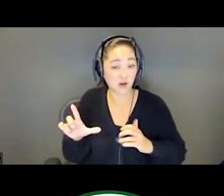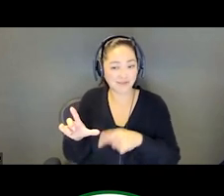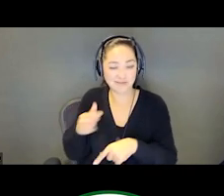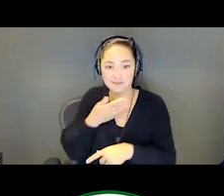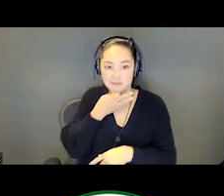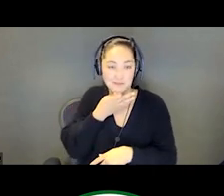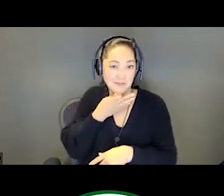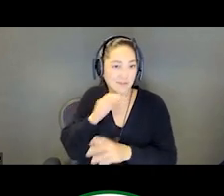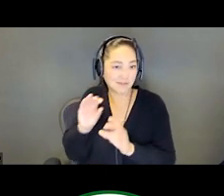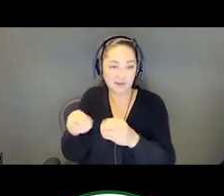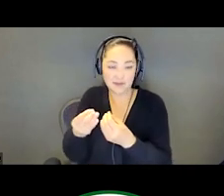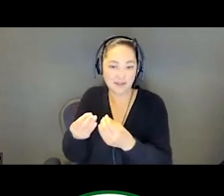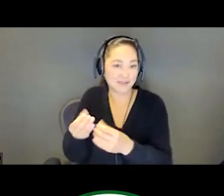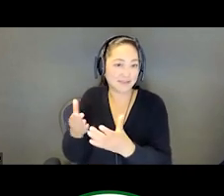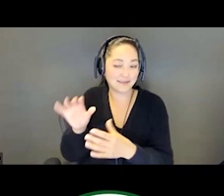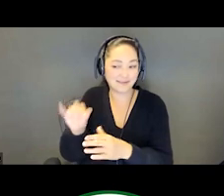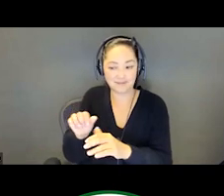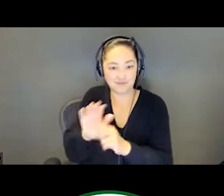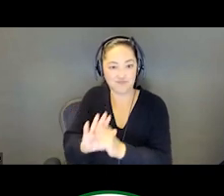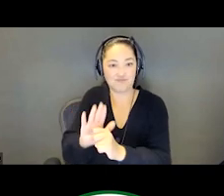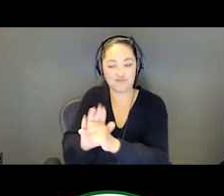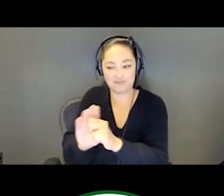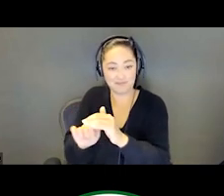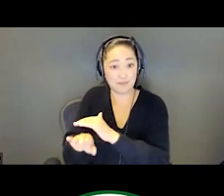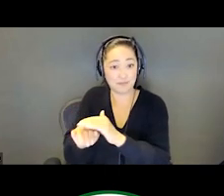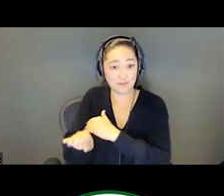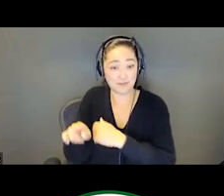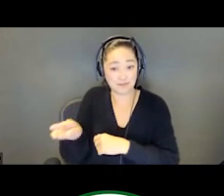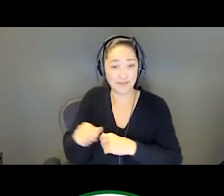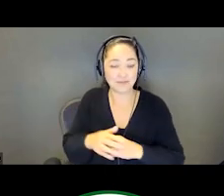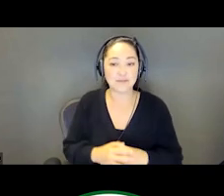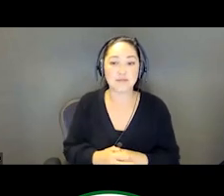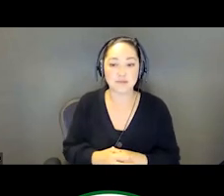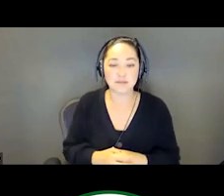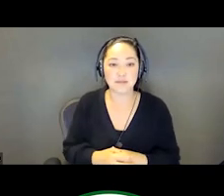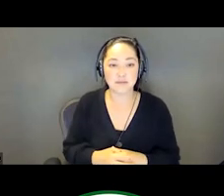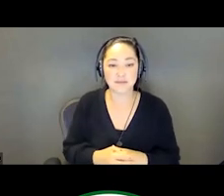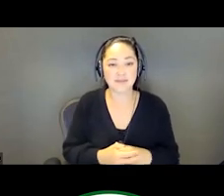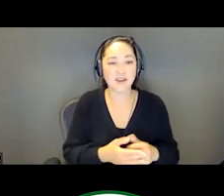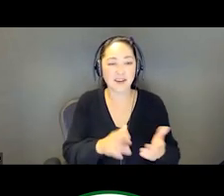Organizations that promotes accessibility and, as far as the waivers or the liability,